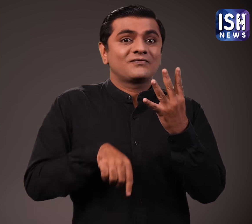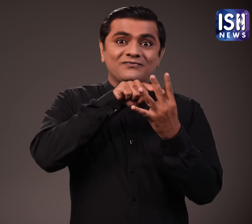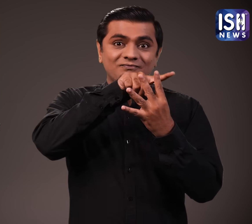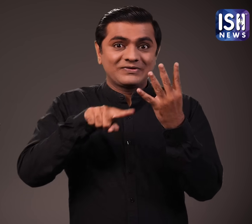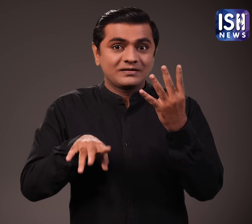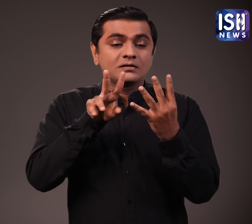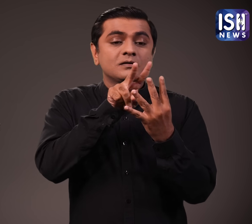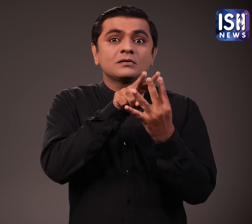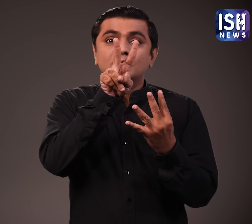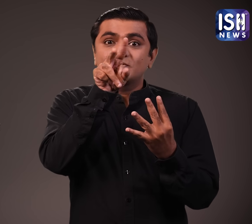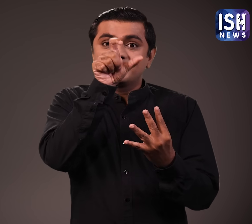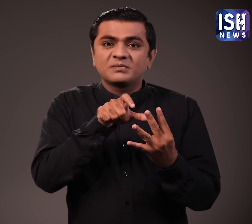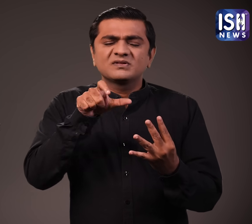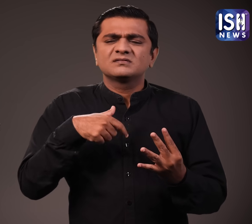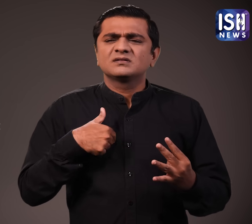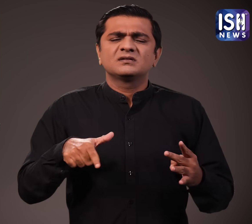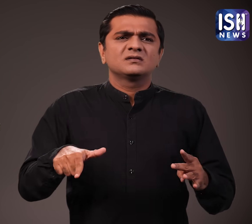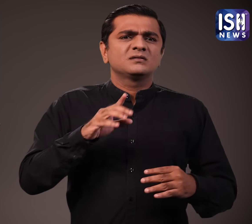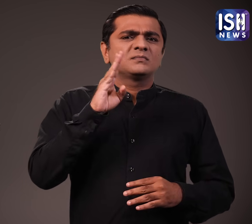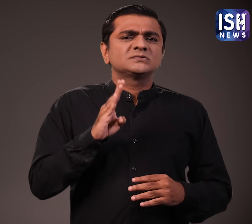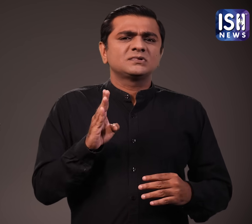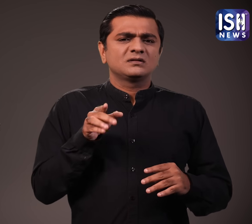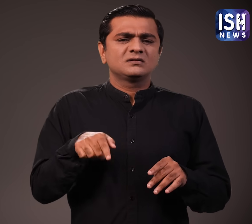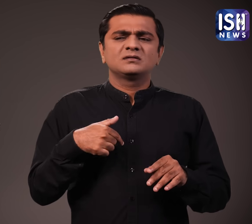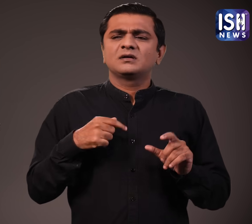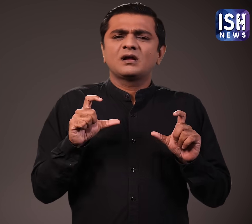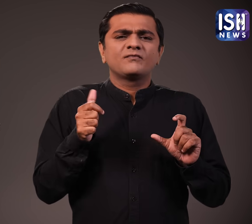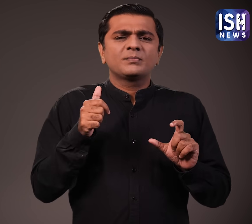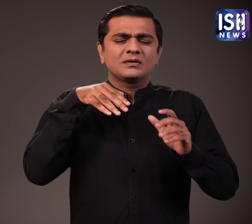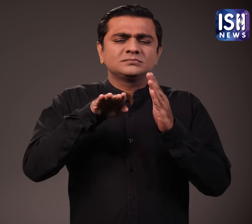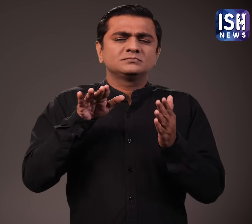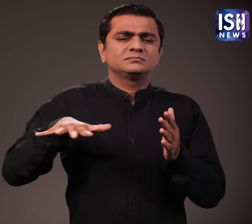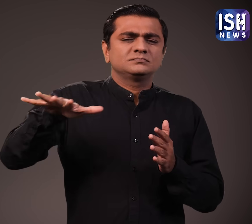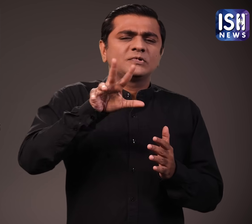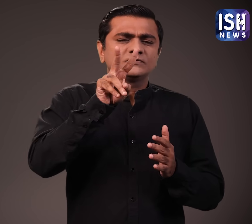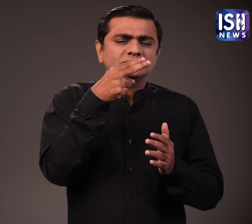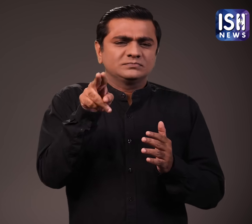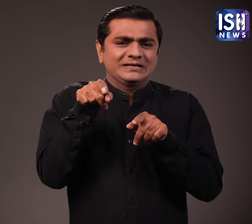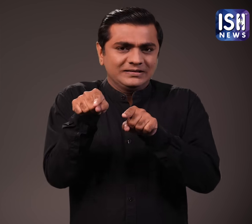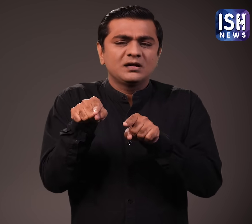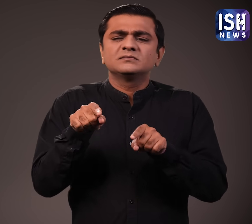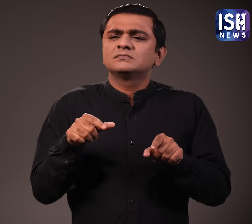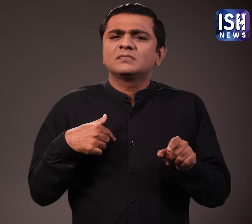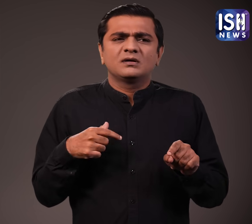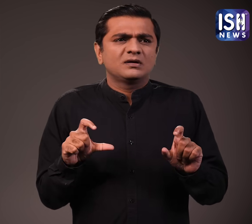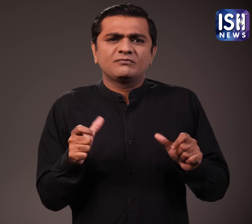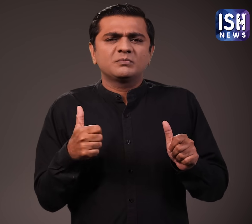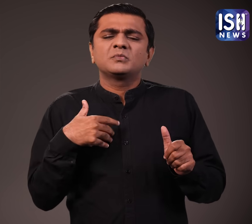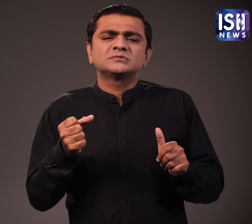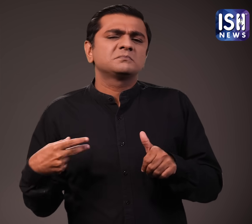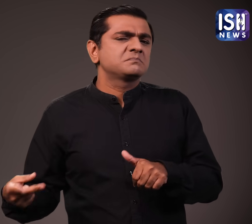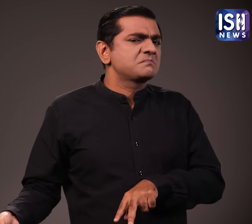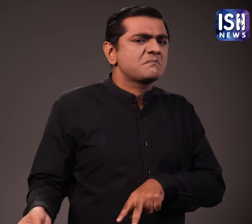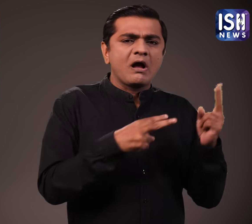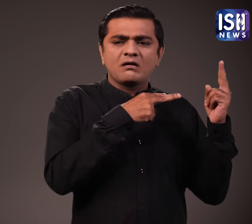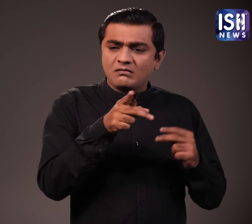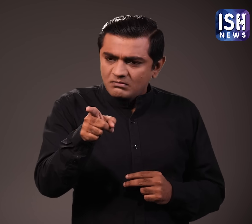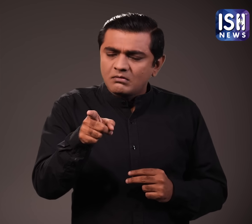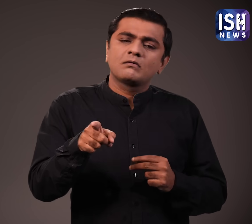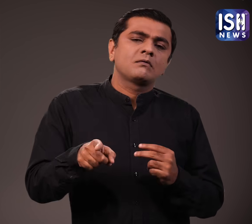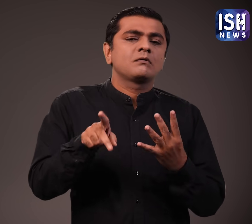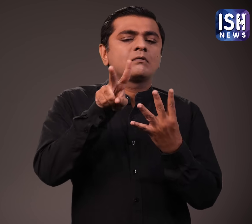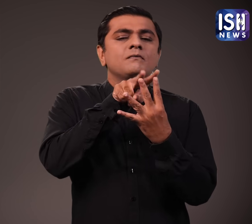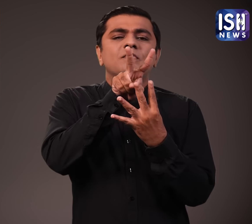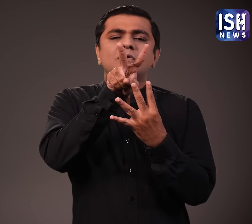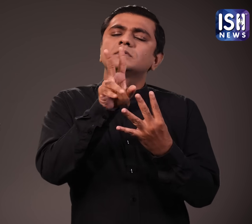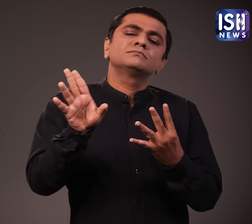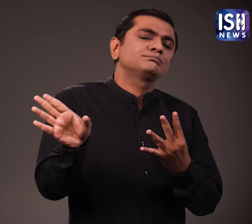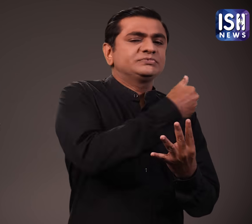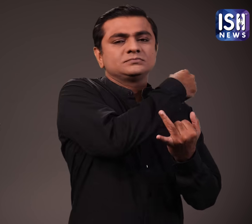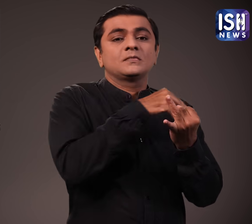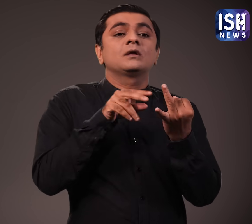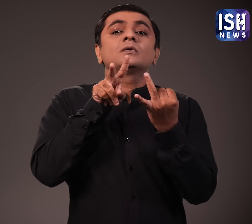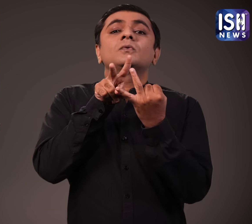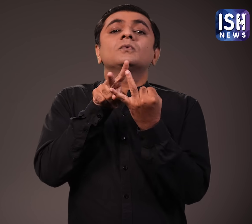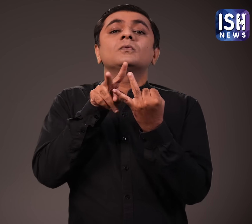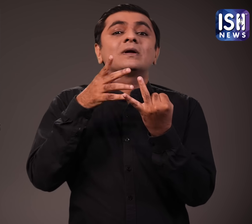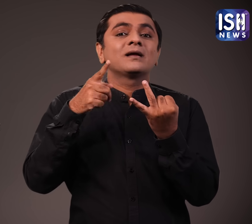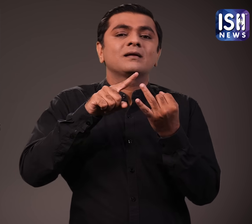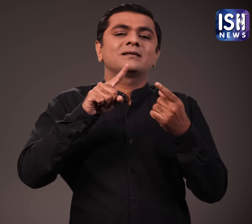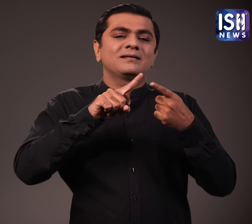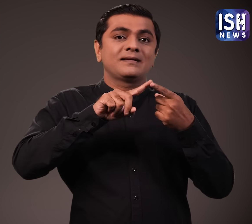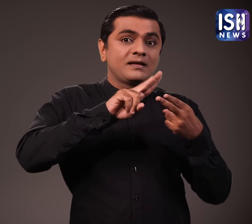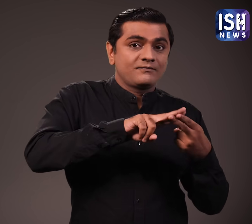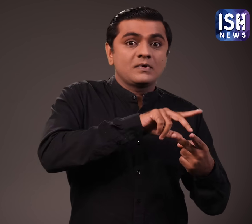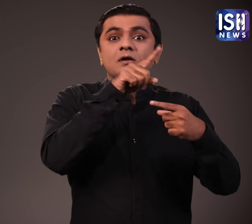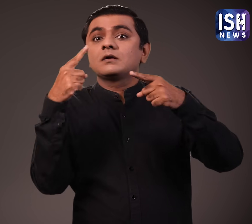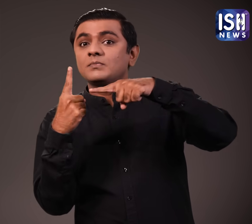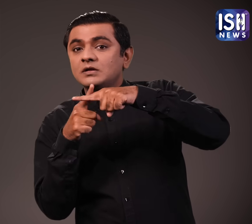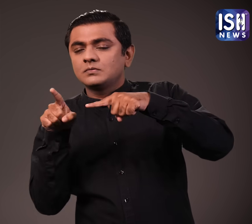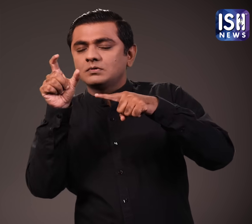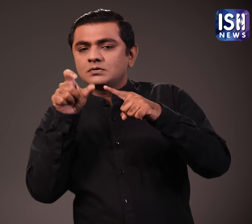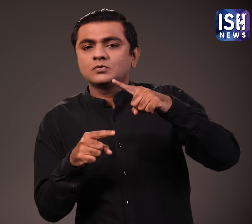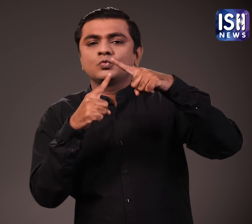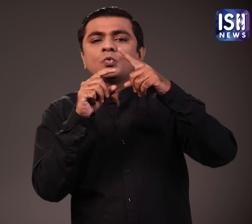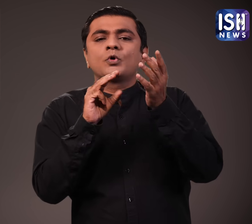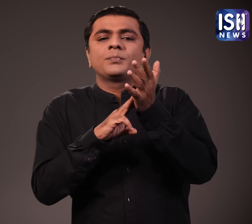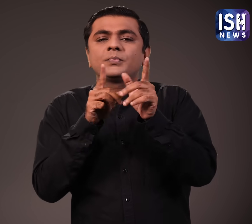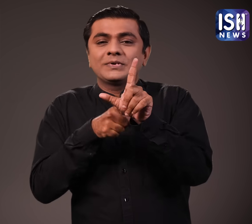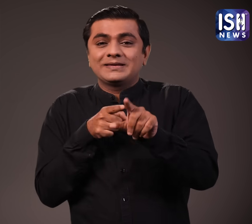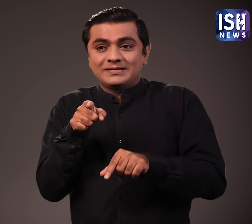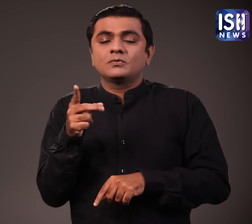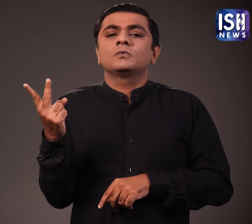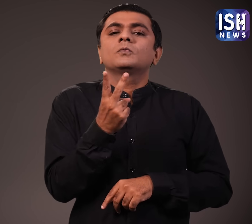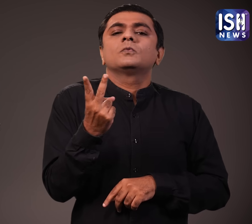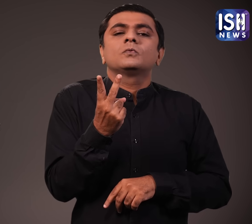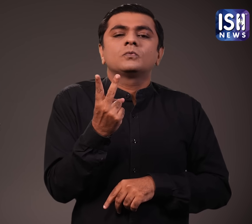The of the men decided to go back to Nigeria. While Ebimene Friday and Thankgod Opemipo Matthew Yeye